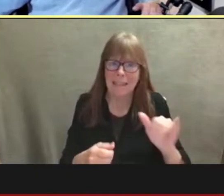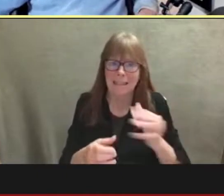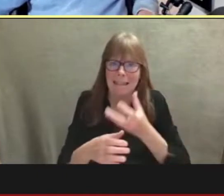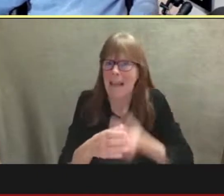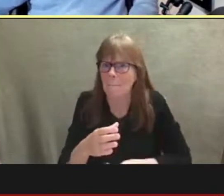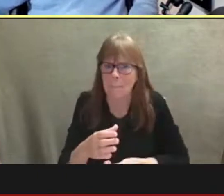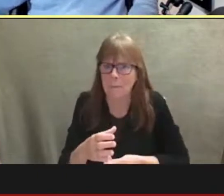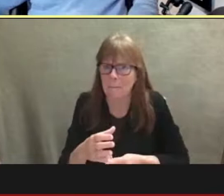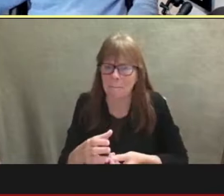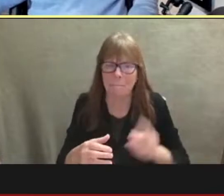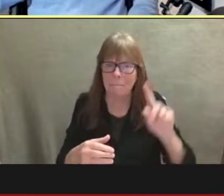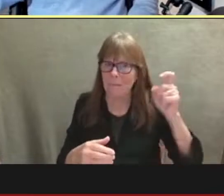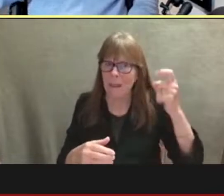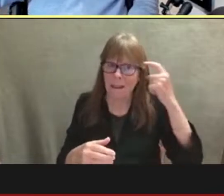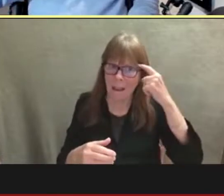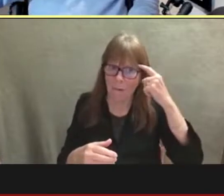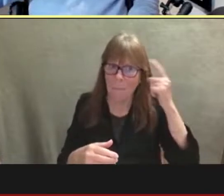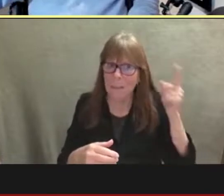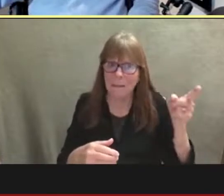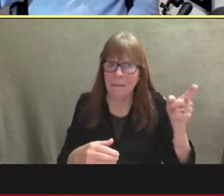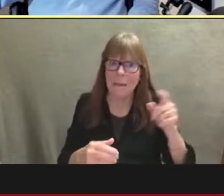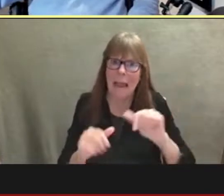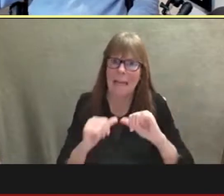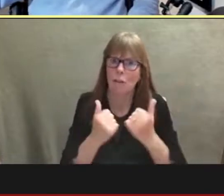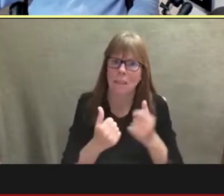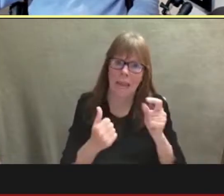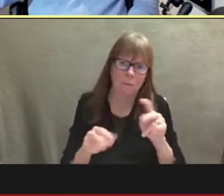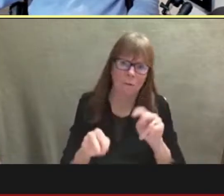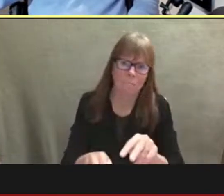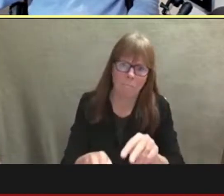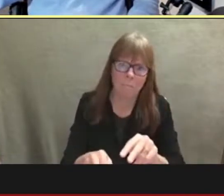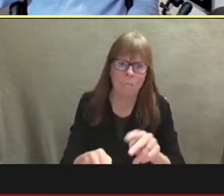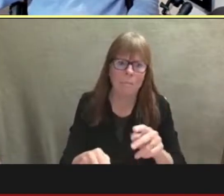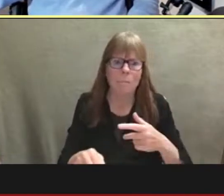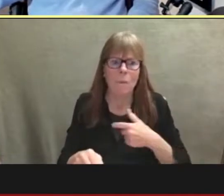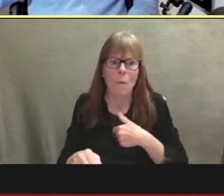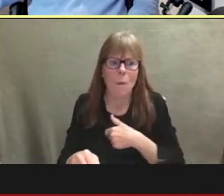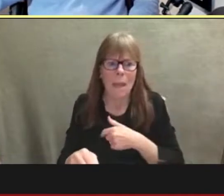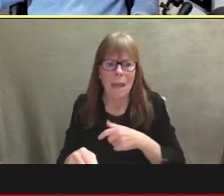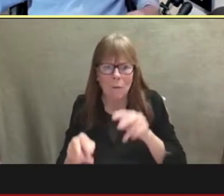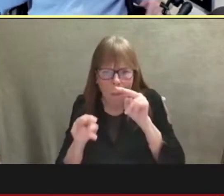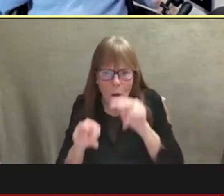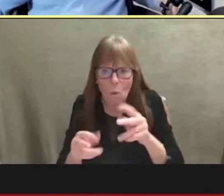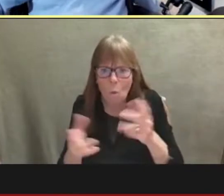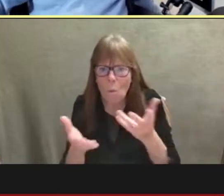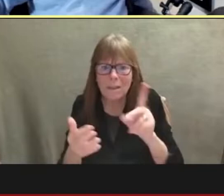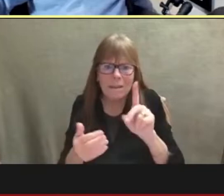by government agencies. Standardized disability identifiers are necessary across federal surveys.